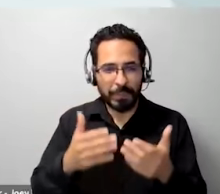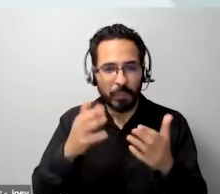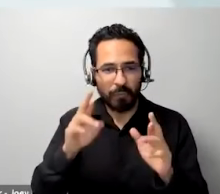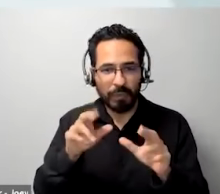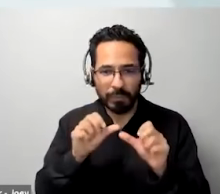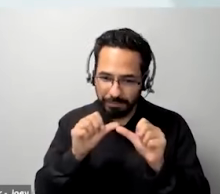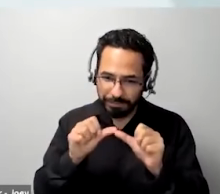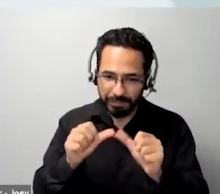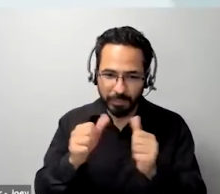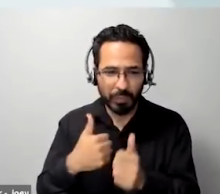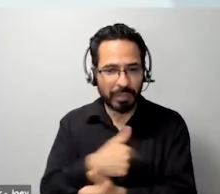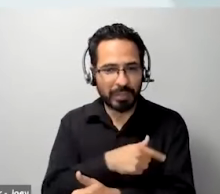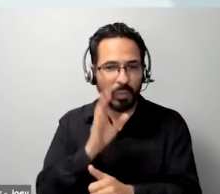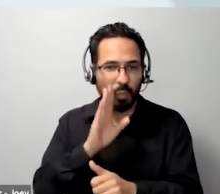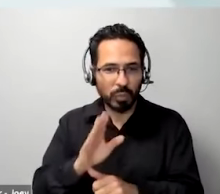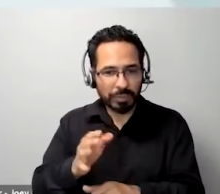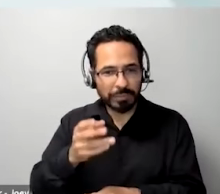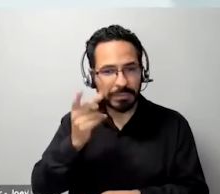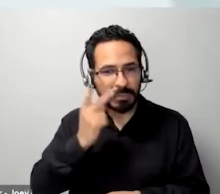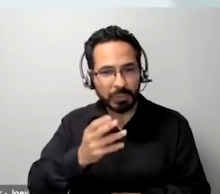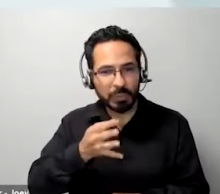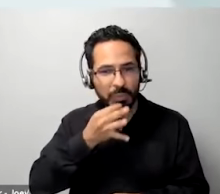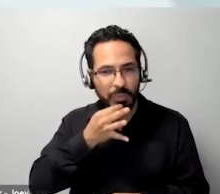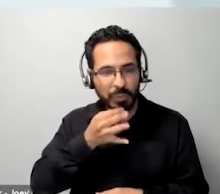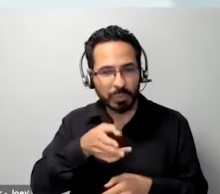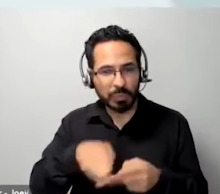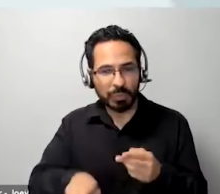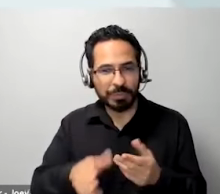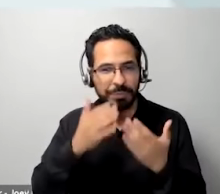and we will be with you in a bit. Thanks, everyone.